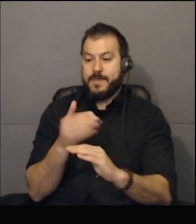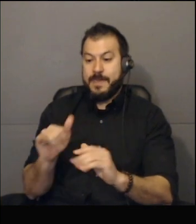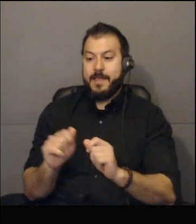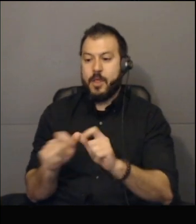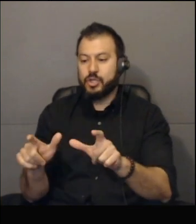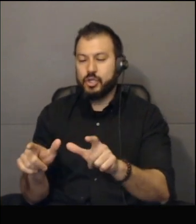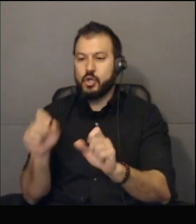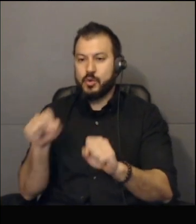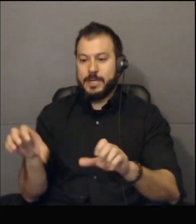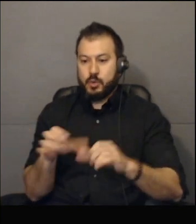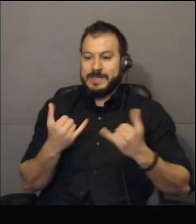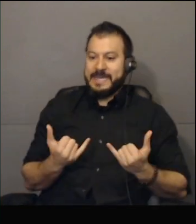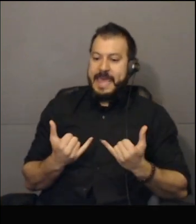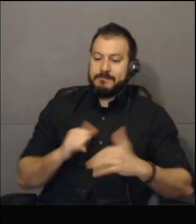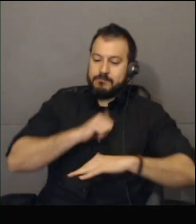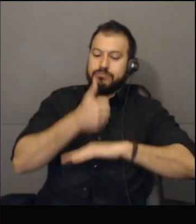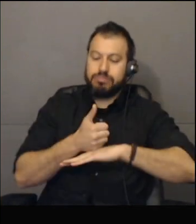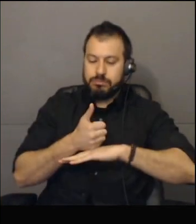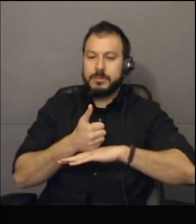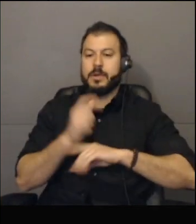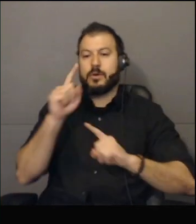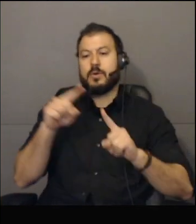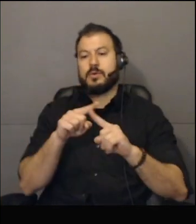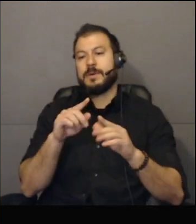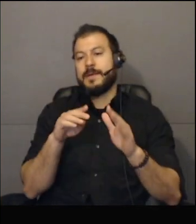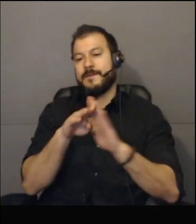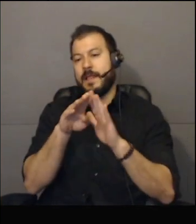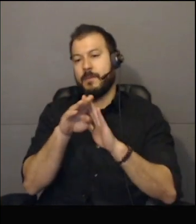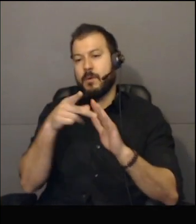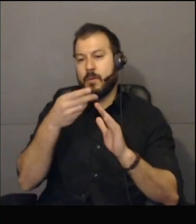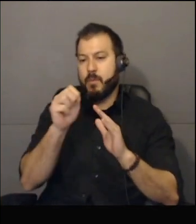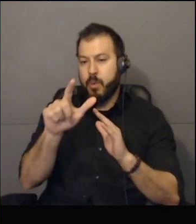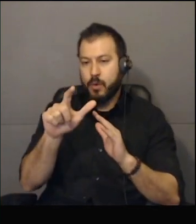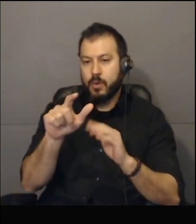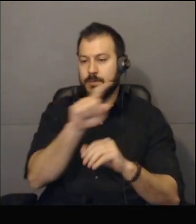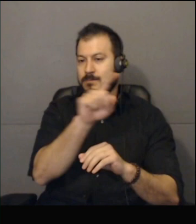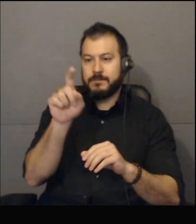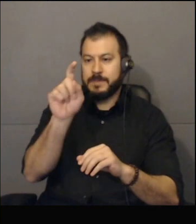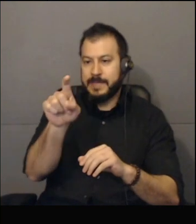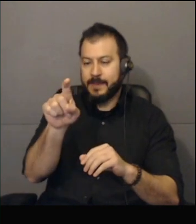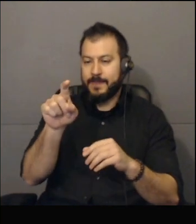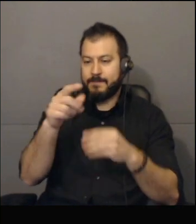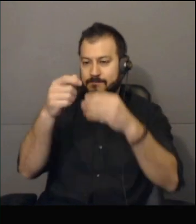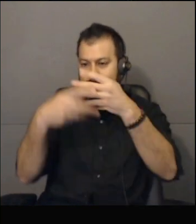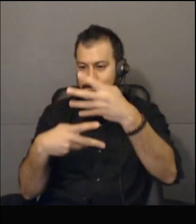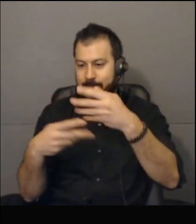You're going to developer portal. You select the date and you select the standing by